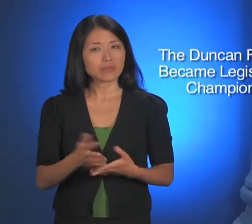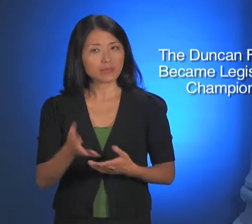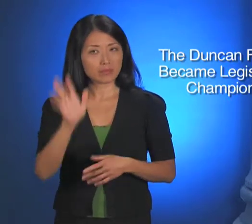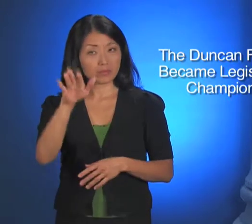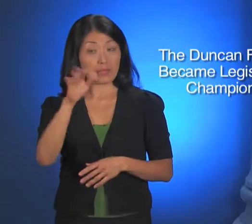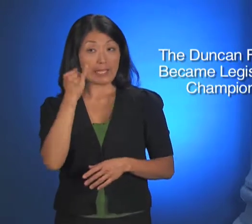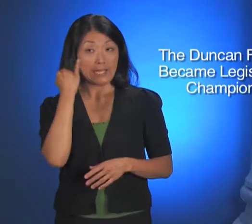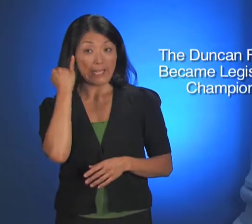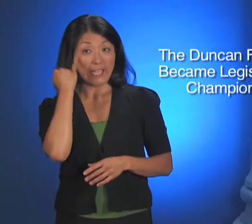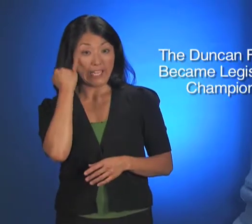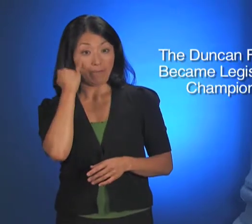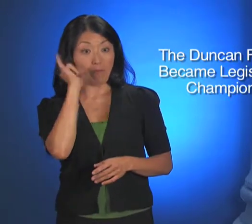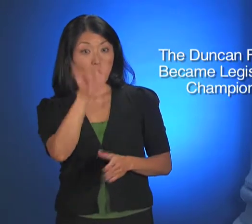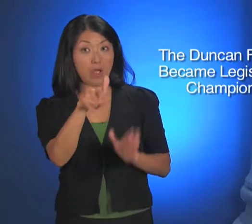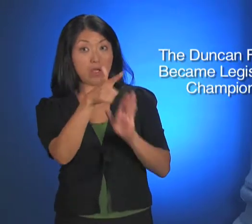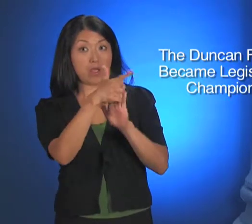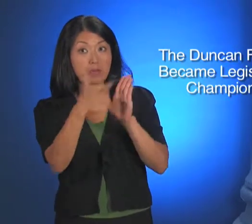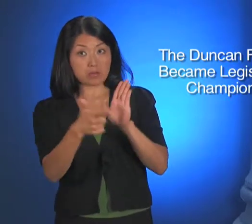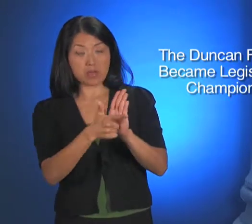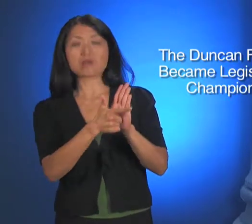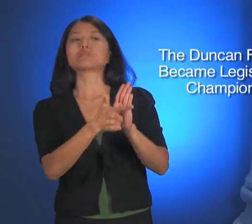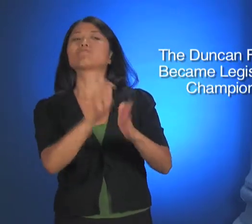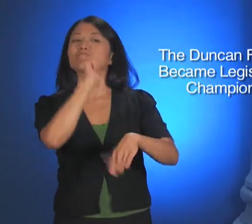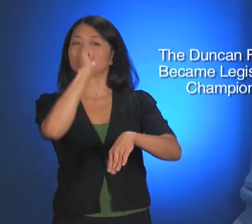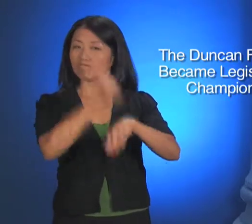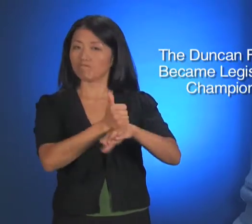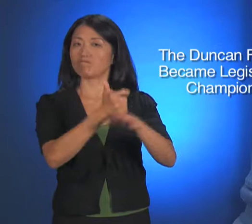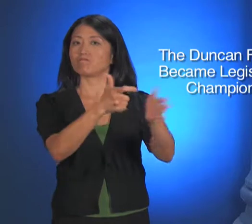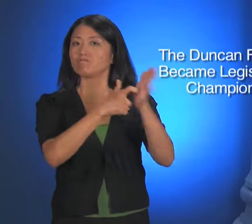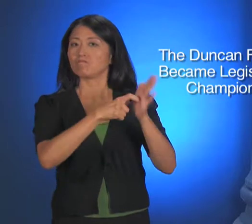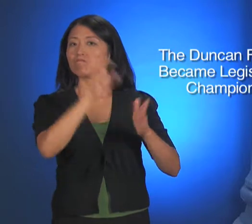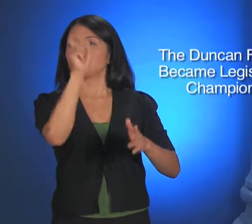If this law had been in place,